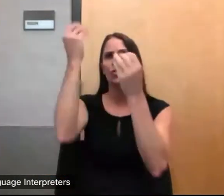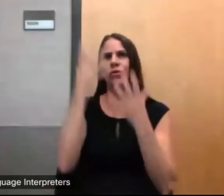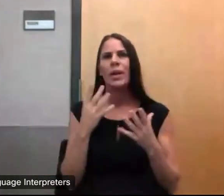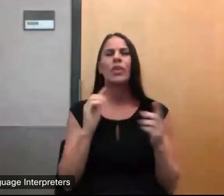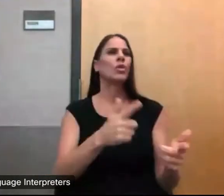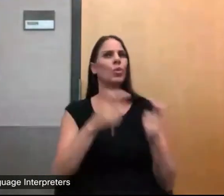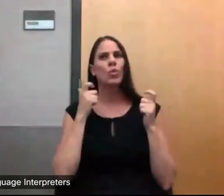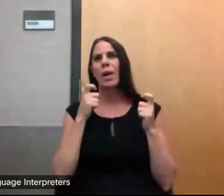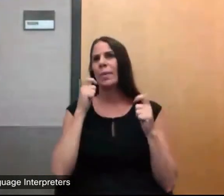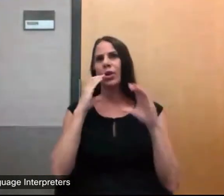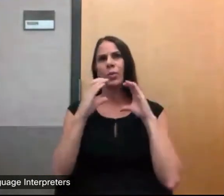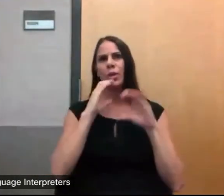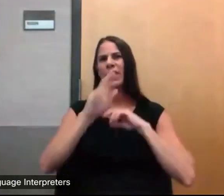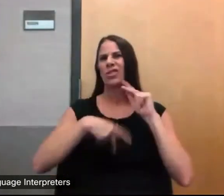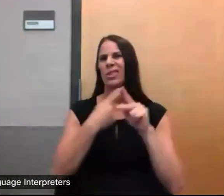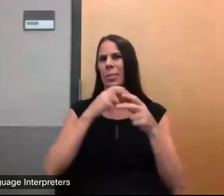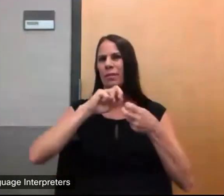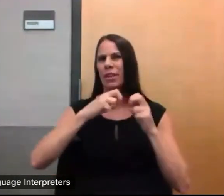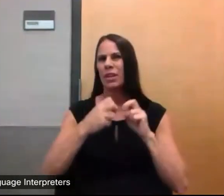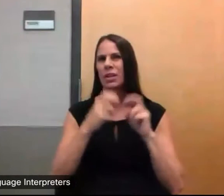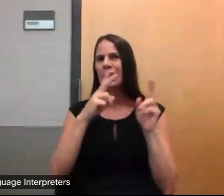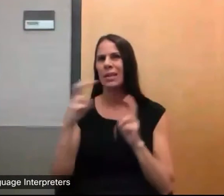of issues. And I'm just wondering as Kobe takes on a